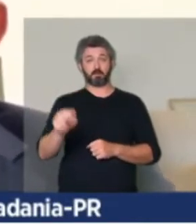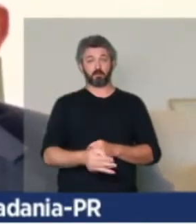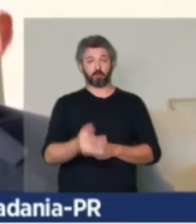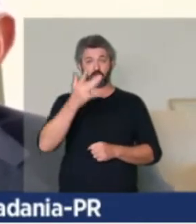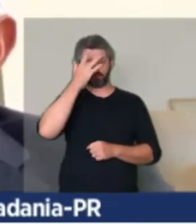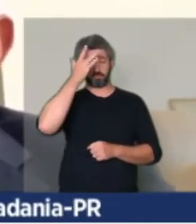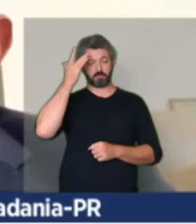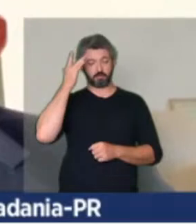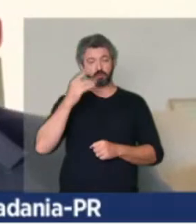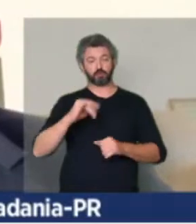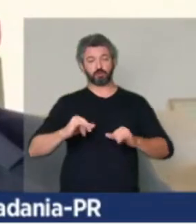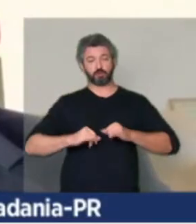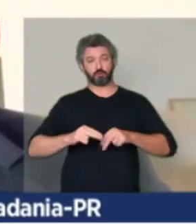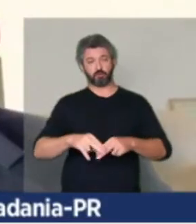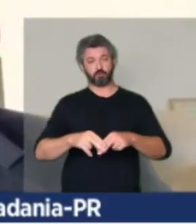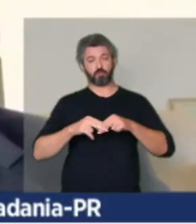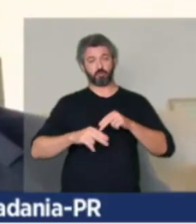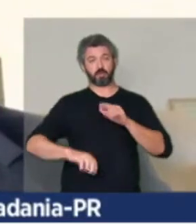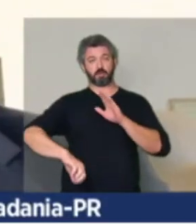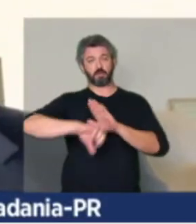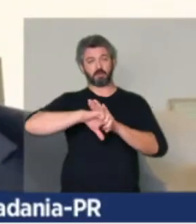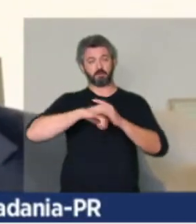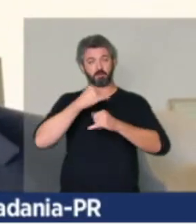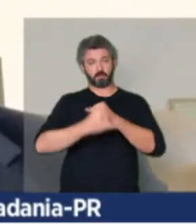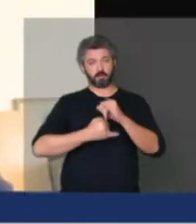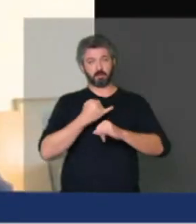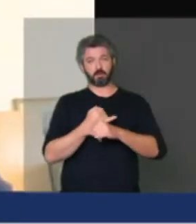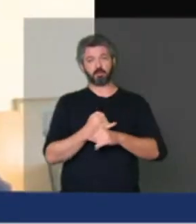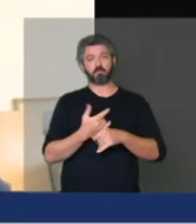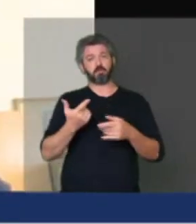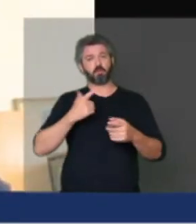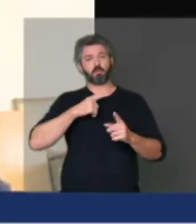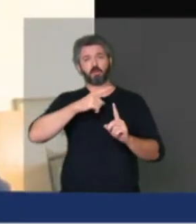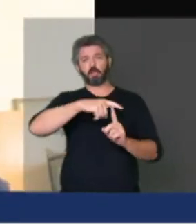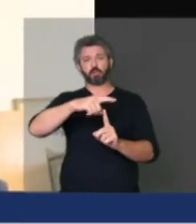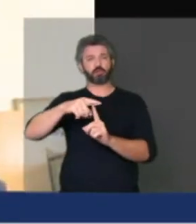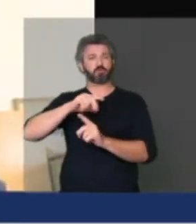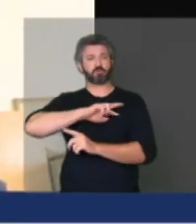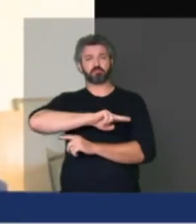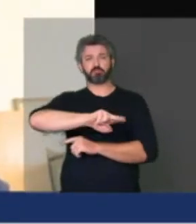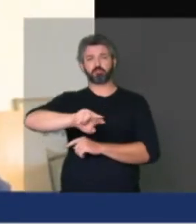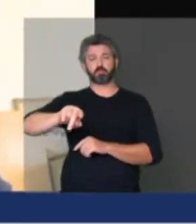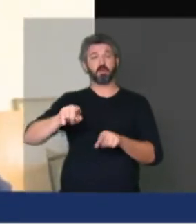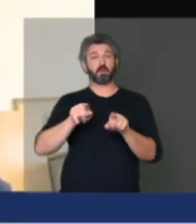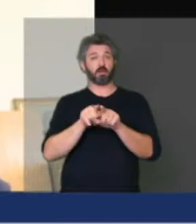DE CRIME, INCLUSIVE AQUELES QUE FALAM EM TIPO IFICAR ATÉ UMA LEGISLAÇÃO PRIOPTS. É